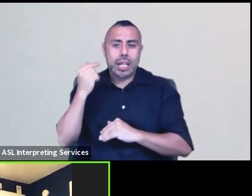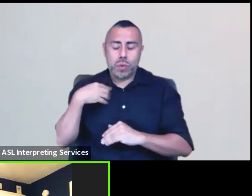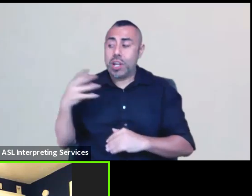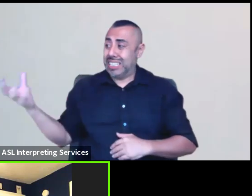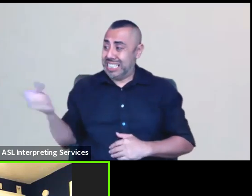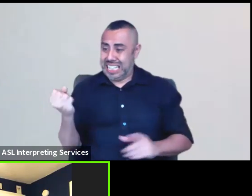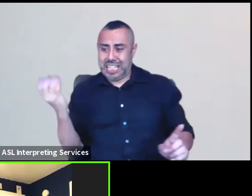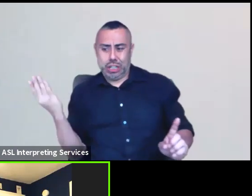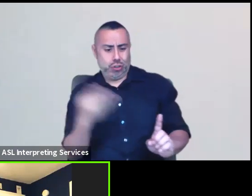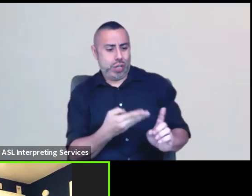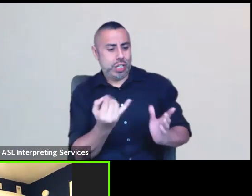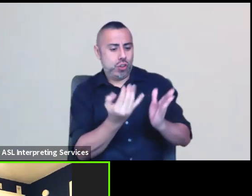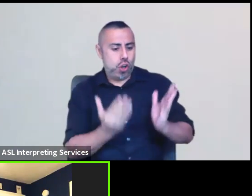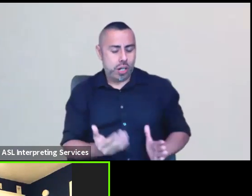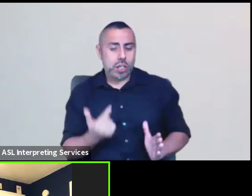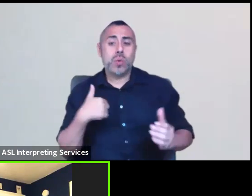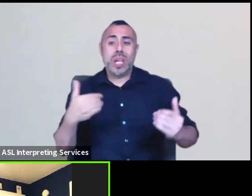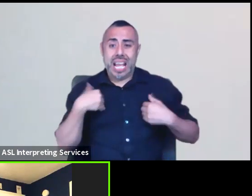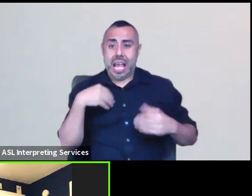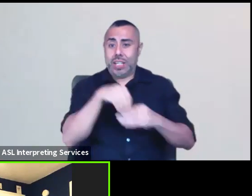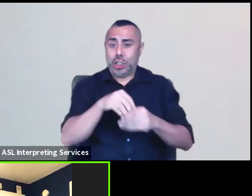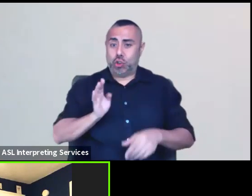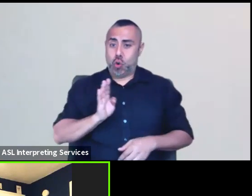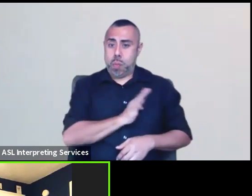and are working to get funds out as quickly and directly as possible.